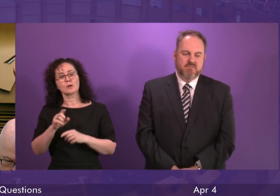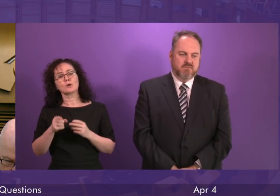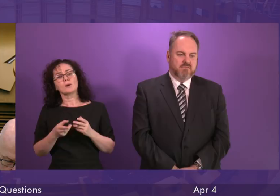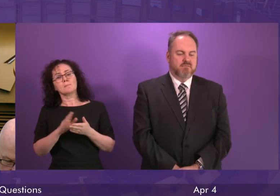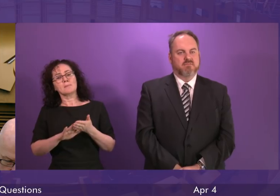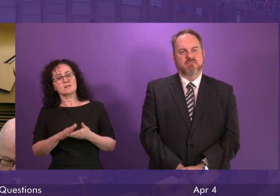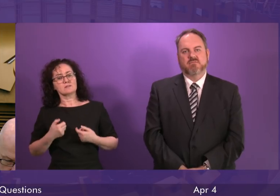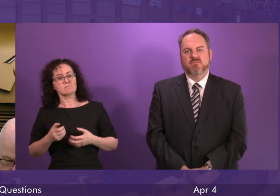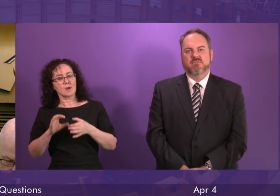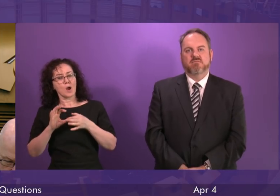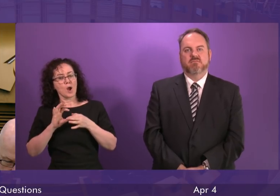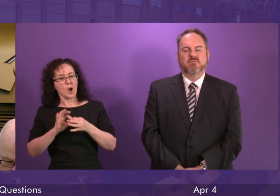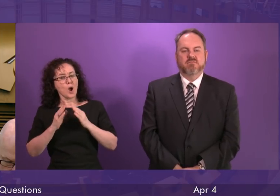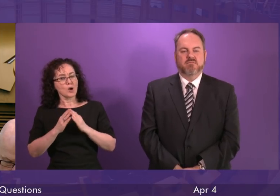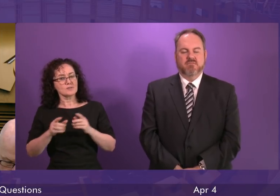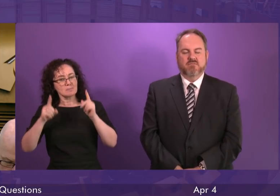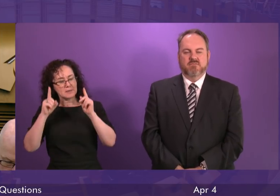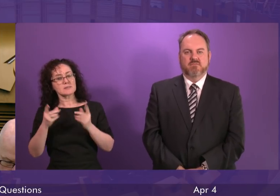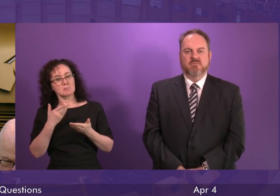for Local Government, Housing and Planning has been taking action with the councils involved.